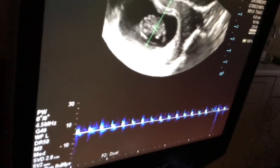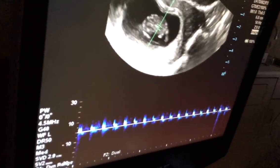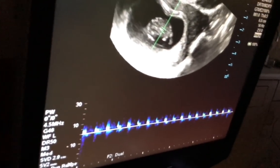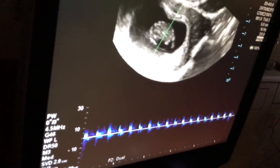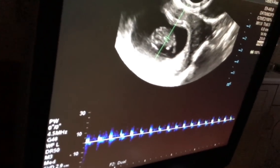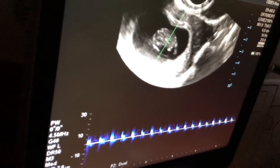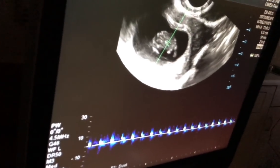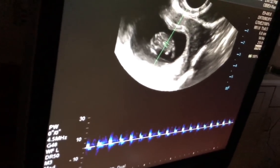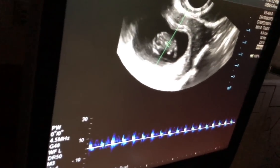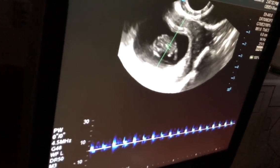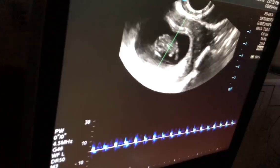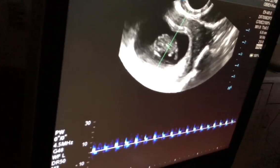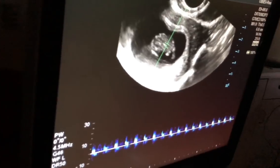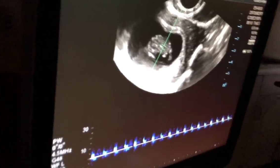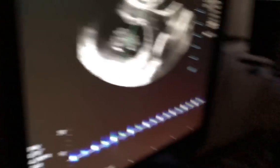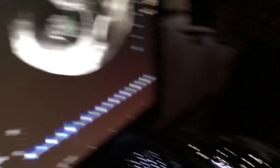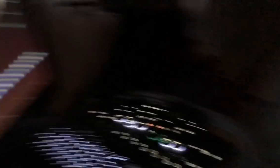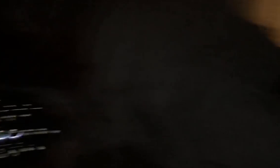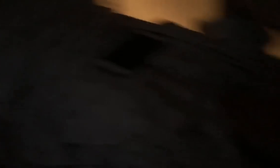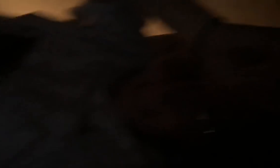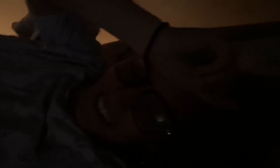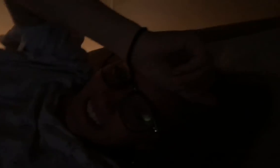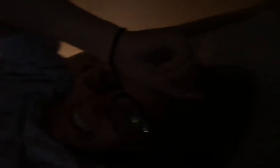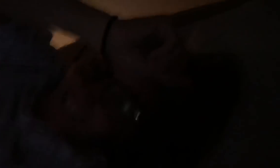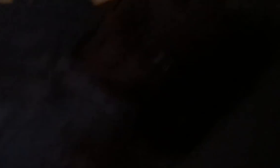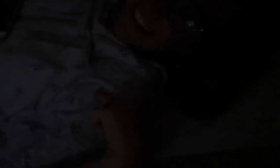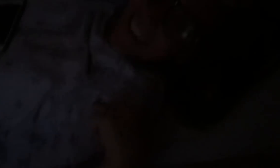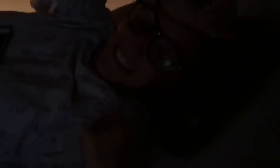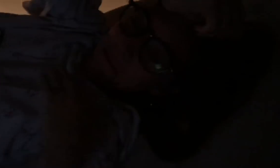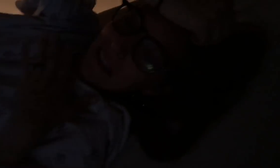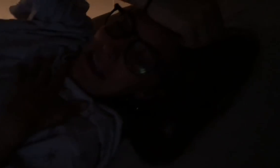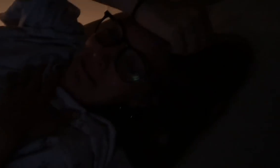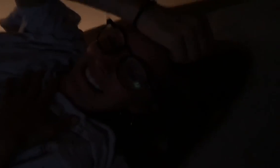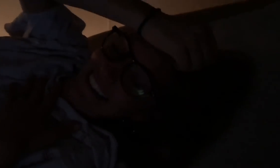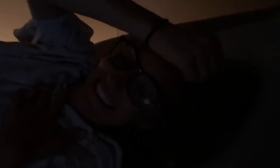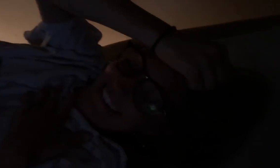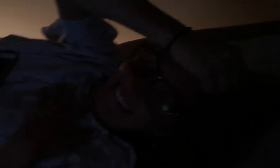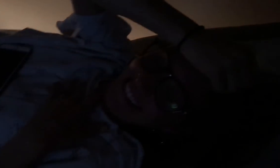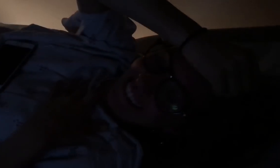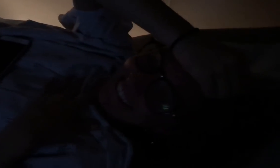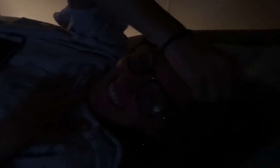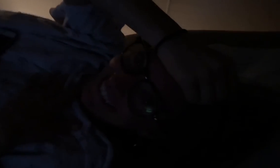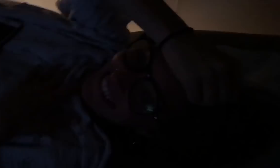You can see the flickering. That's their heartbeat or that's mine?? No that's the baby's! THAT'S THE BABY'S????